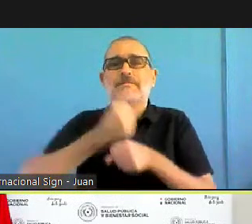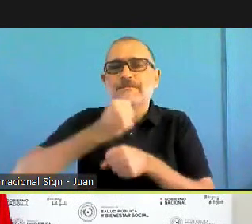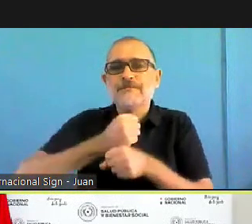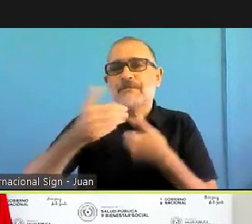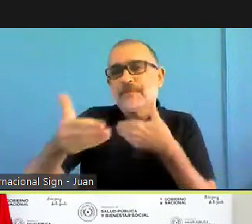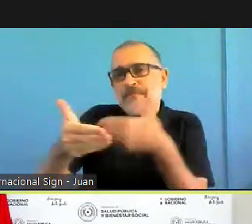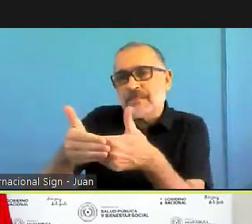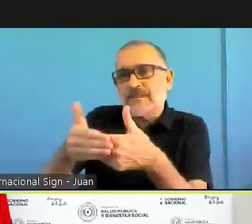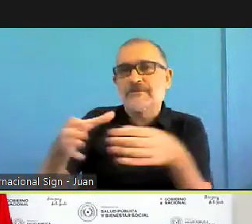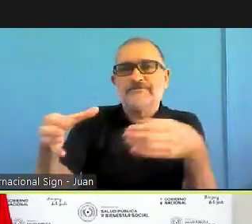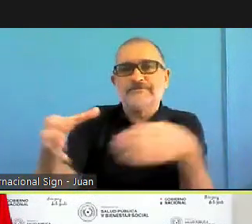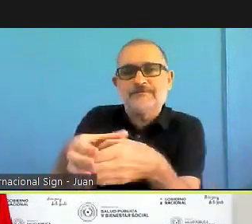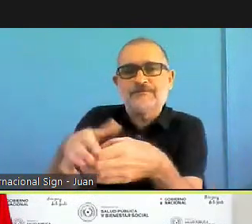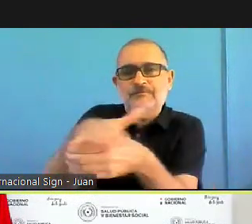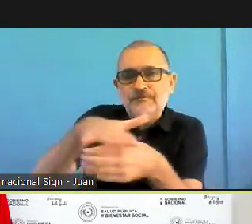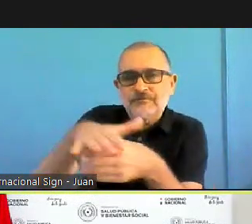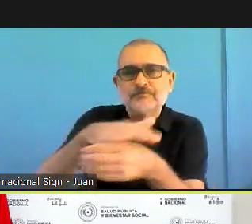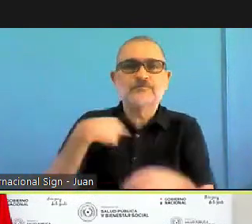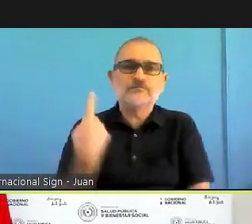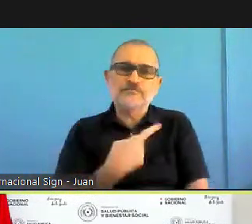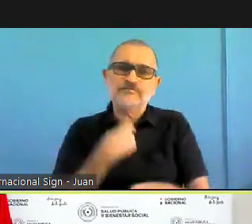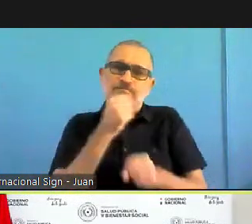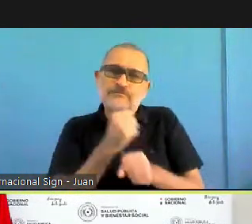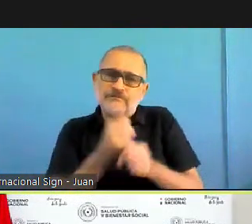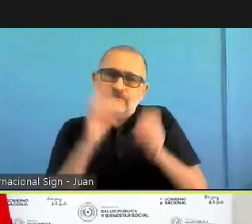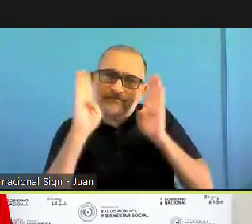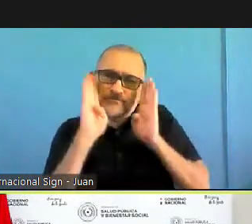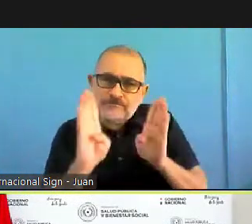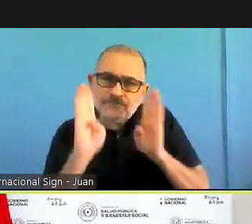We began, as I said, in 2015 , and in the next two years,